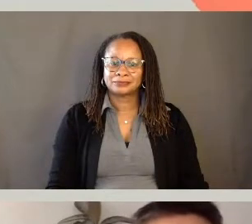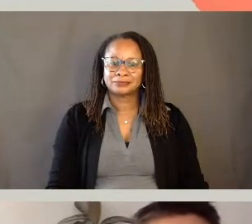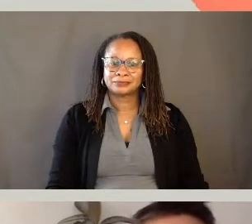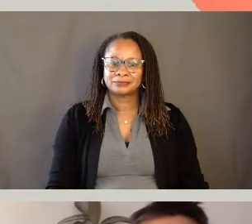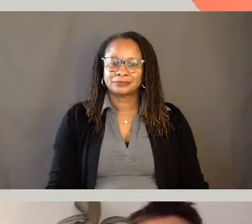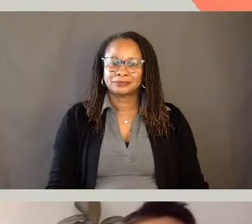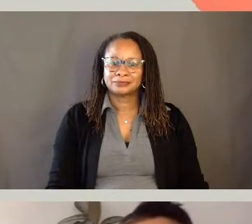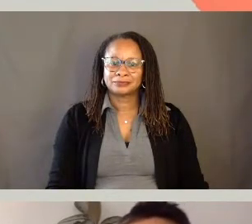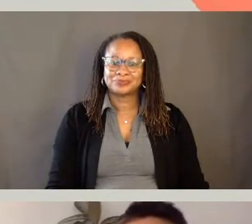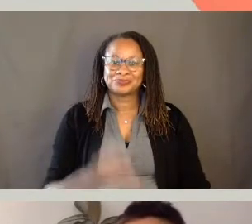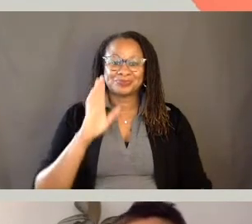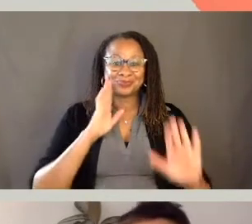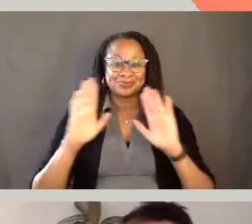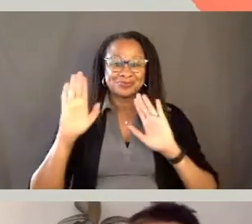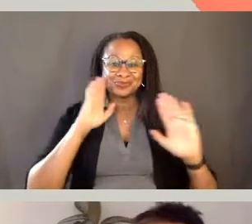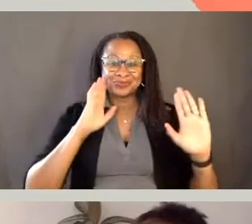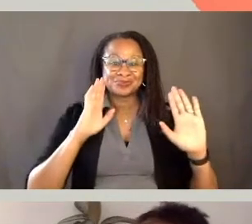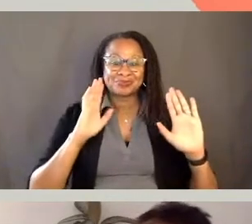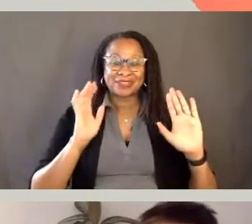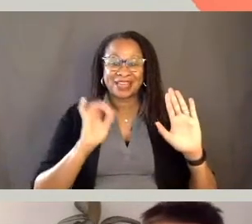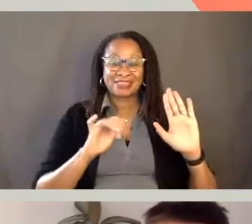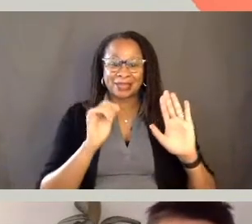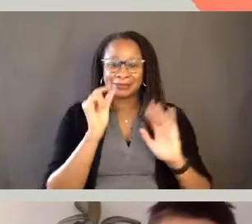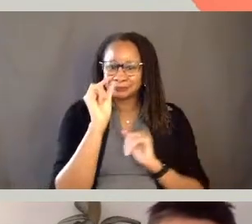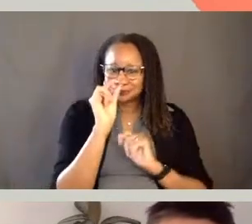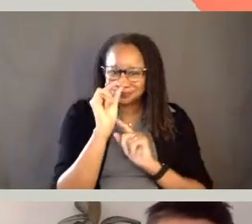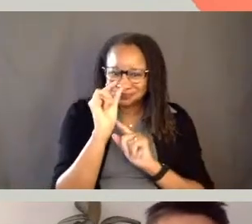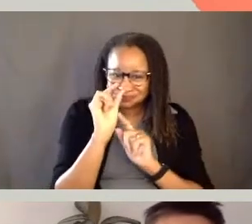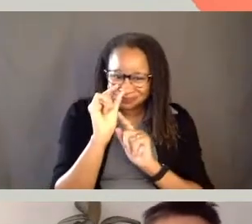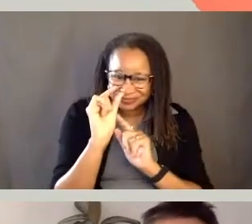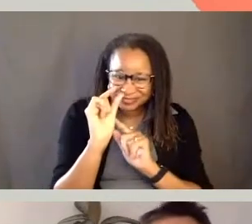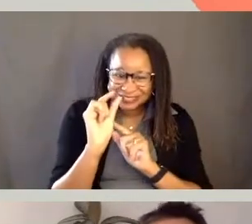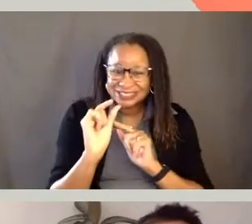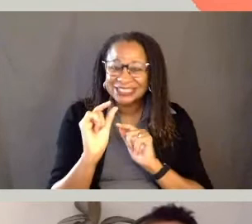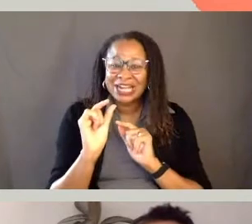Hello, hello. So that was like just the smallest little taste of what is